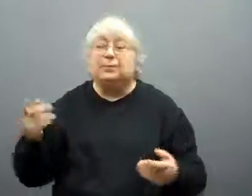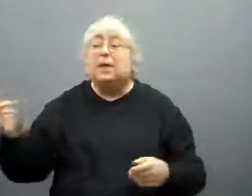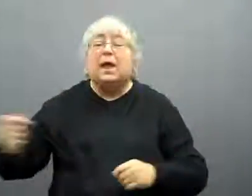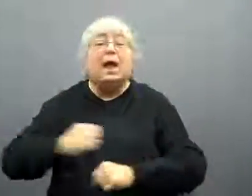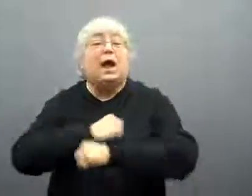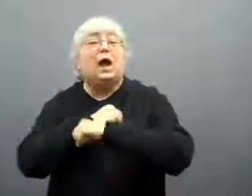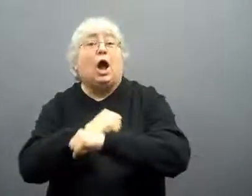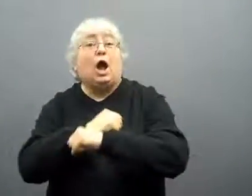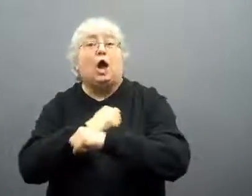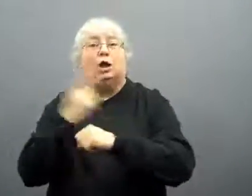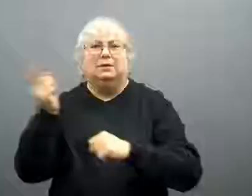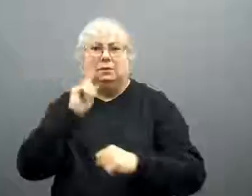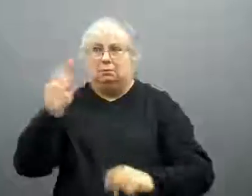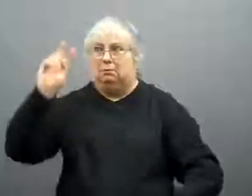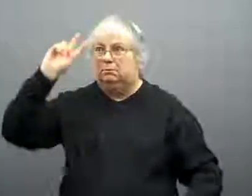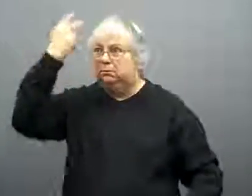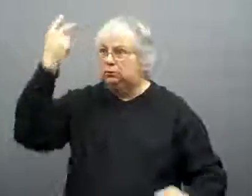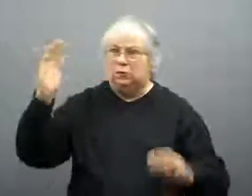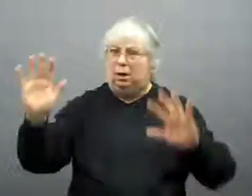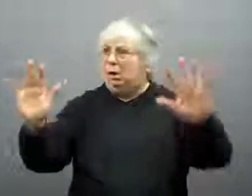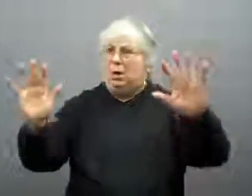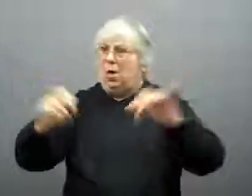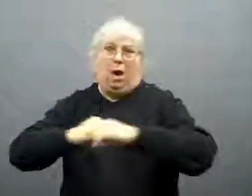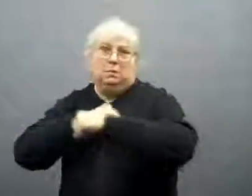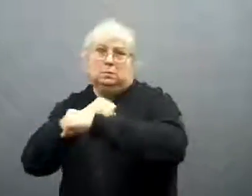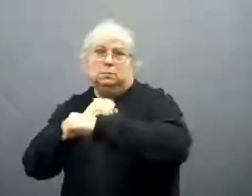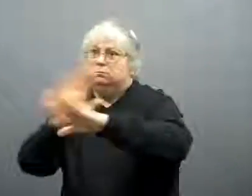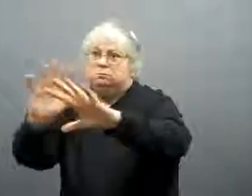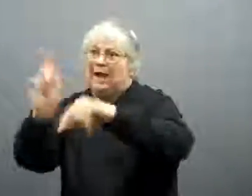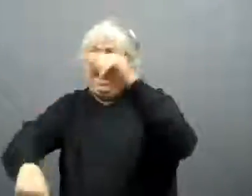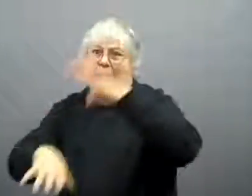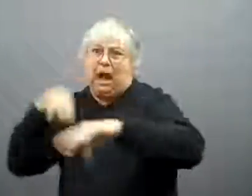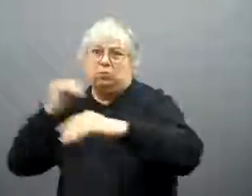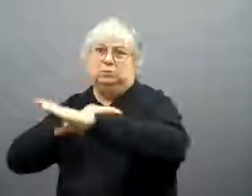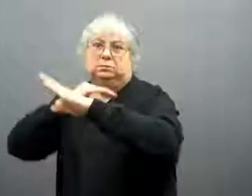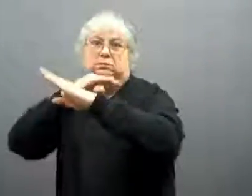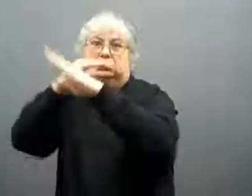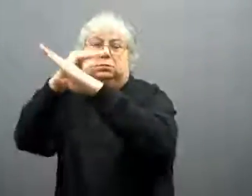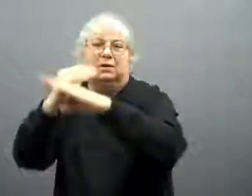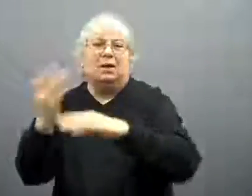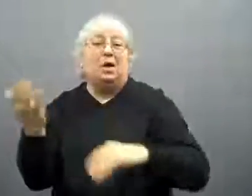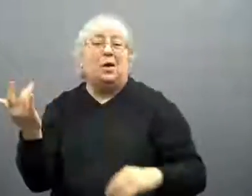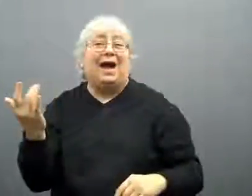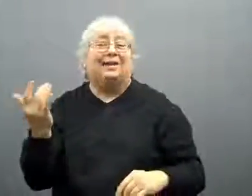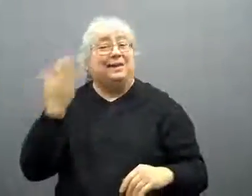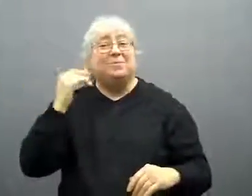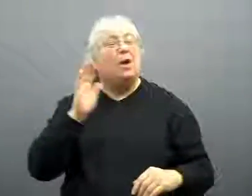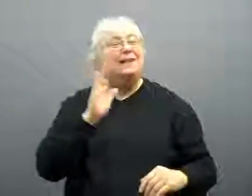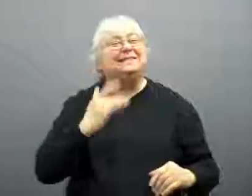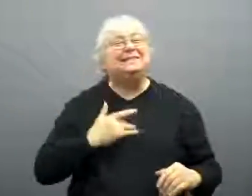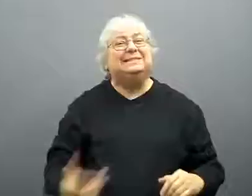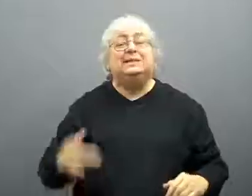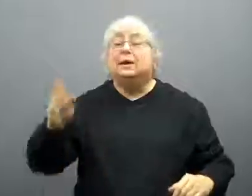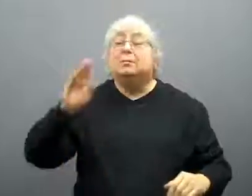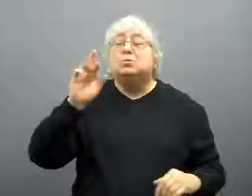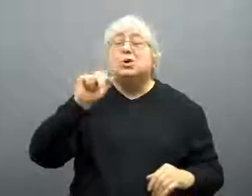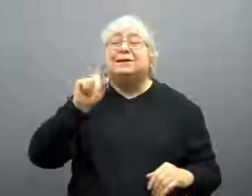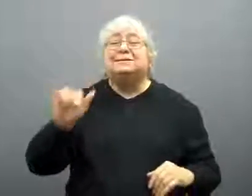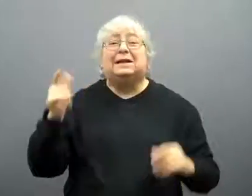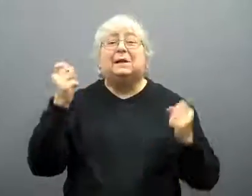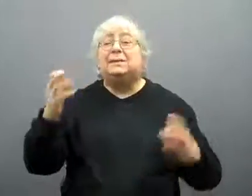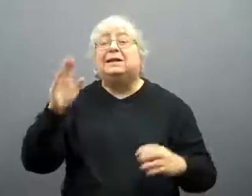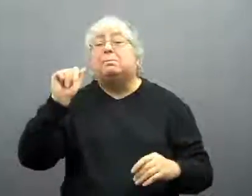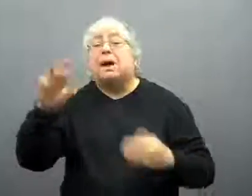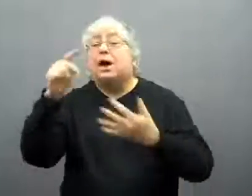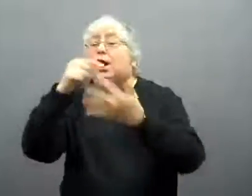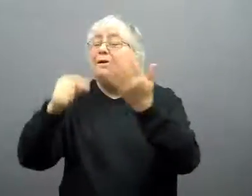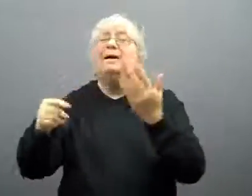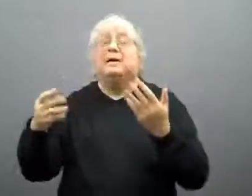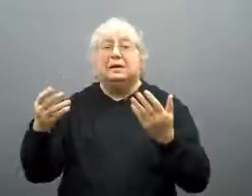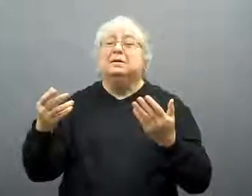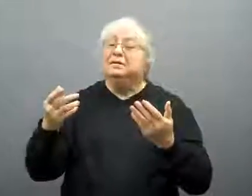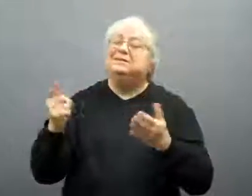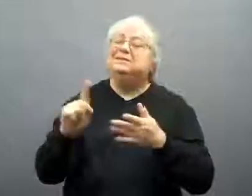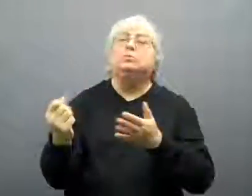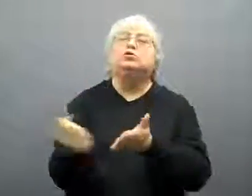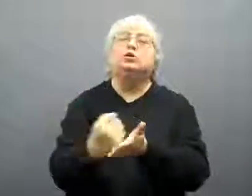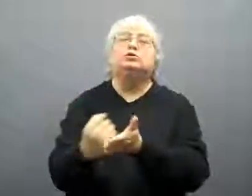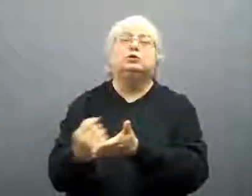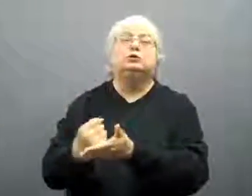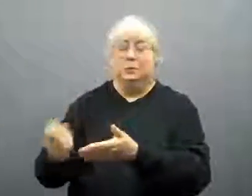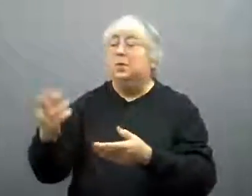The guards misunderstood the situation, and tried to prevent people from leaving.